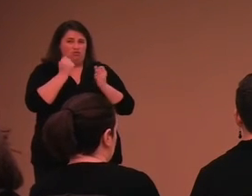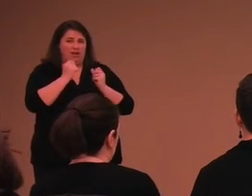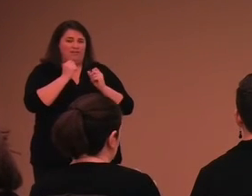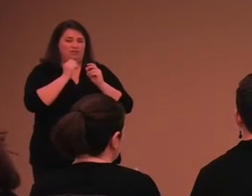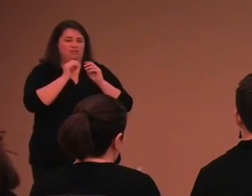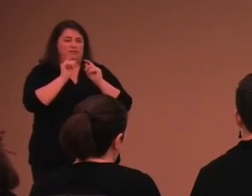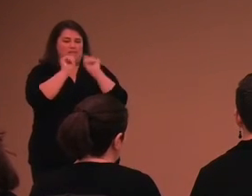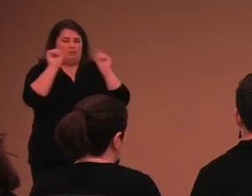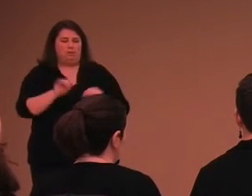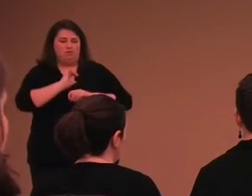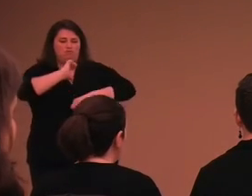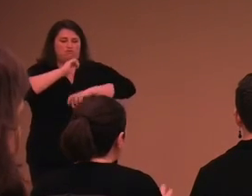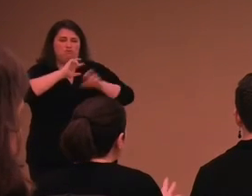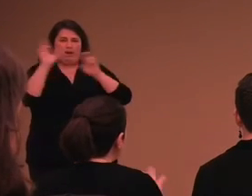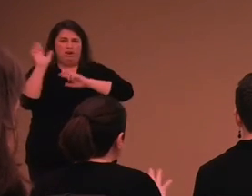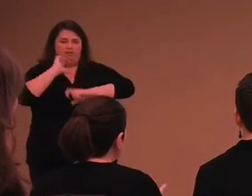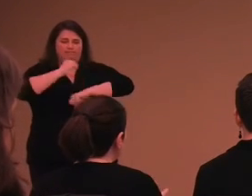choosing the priorities is always a challenge and